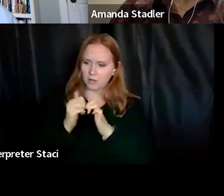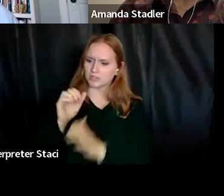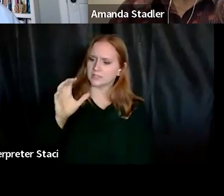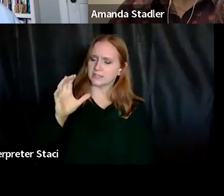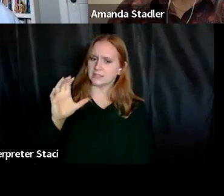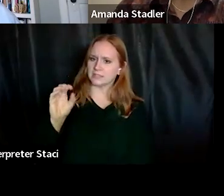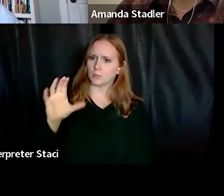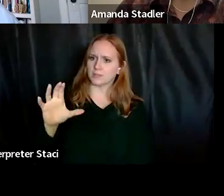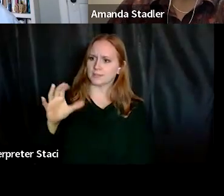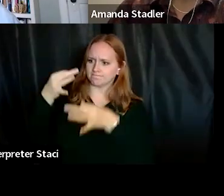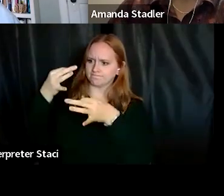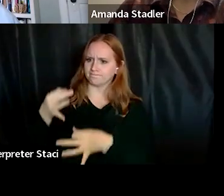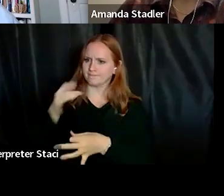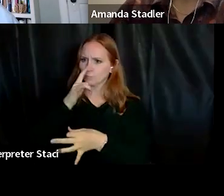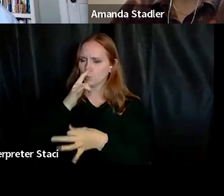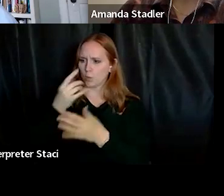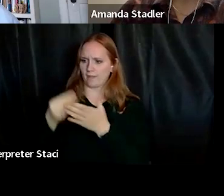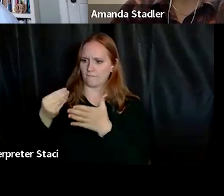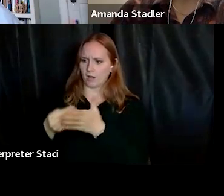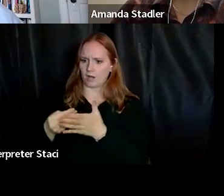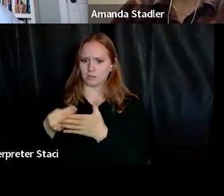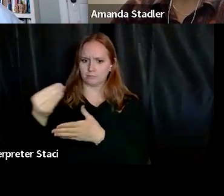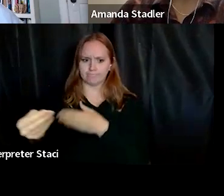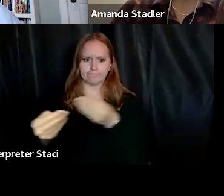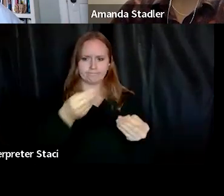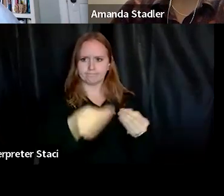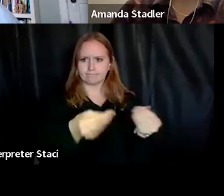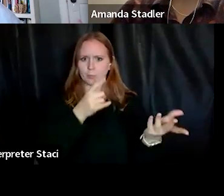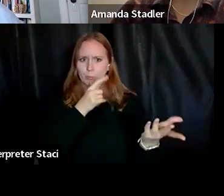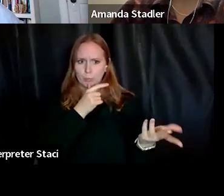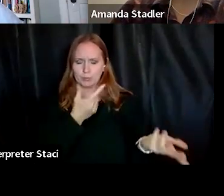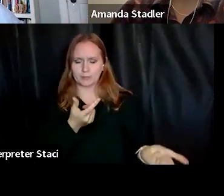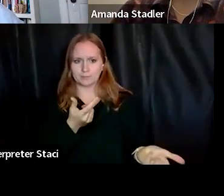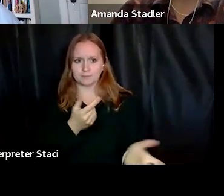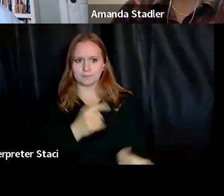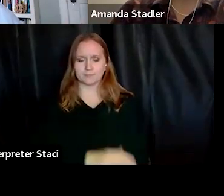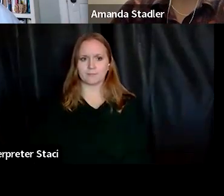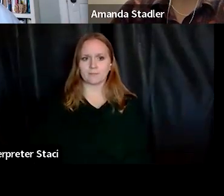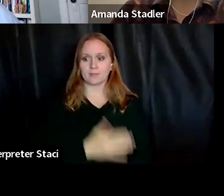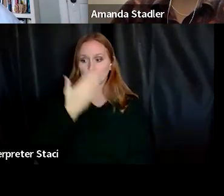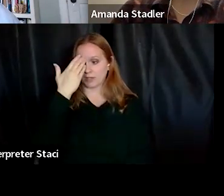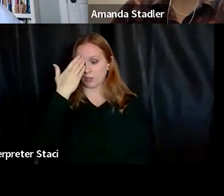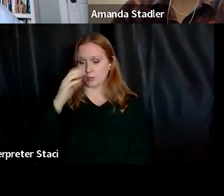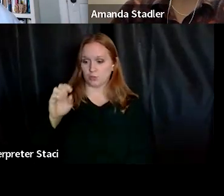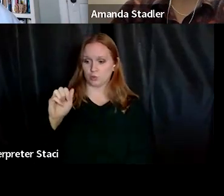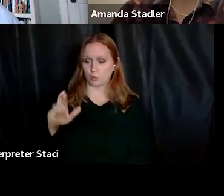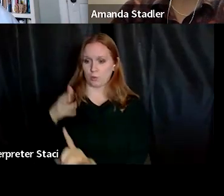who gets the funds and for what purposes? We know indirectly towards, SOAR can be an included intervention